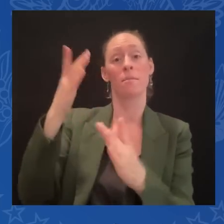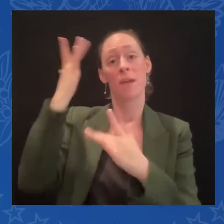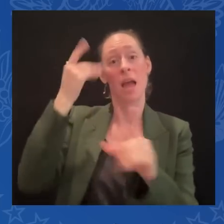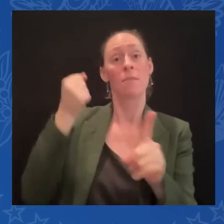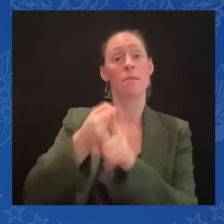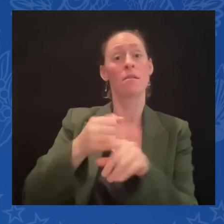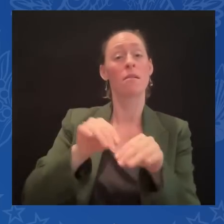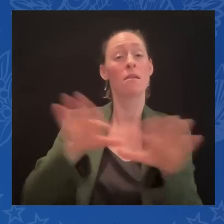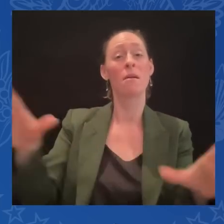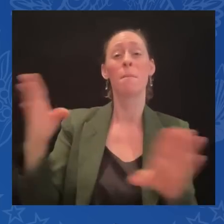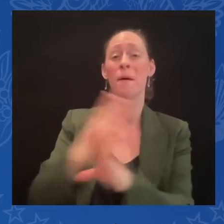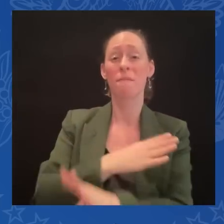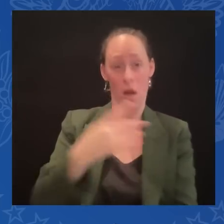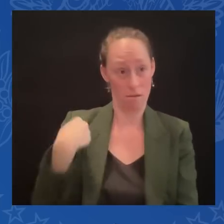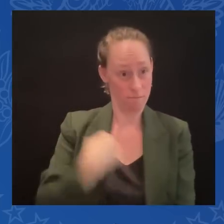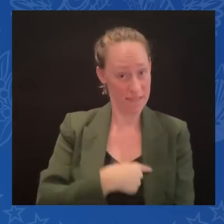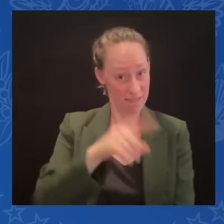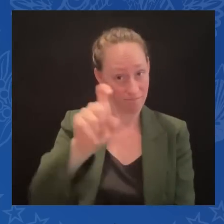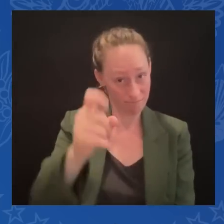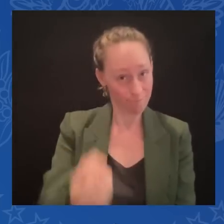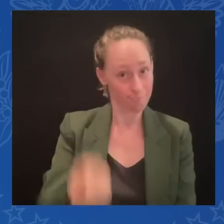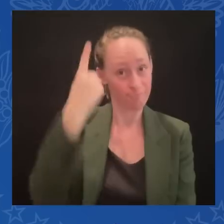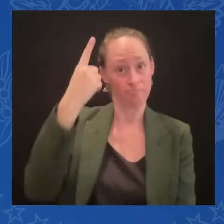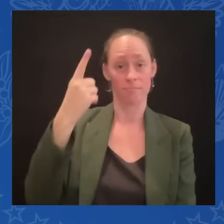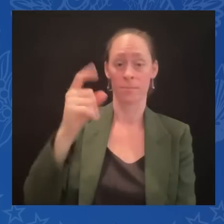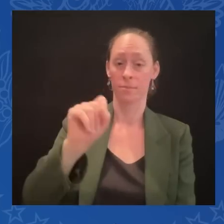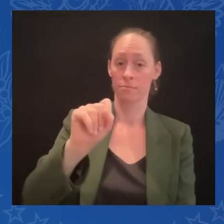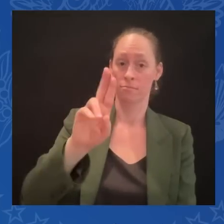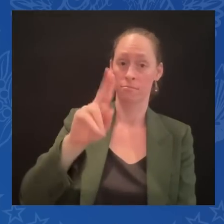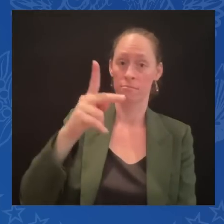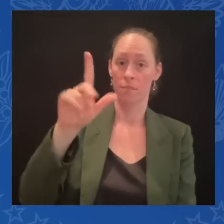you'd look at me like, "Huh?" Well, I would have looked at you the same way.